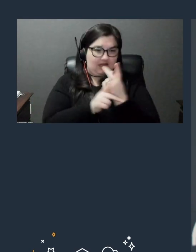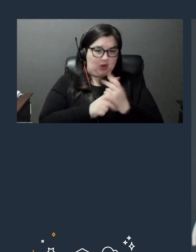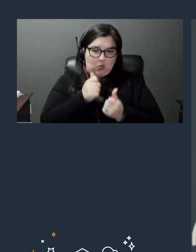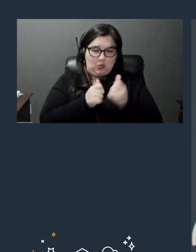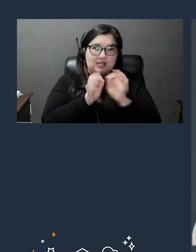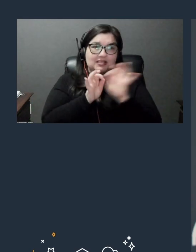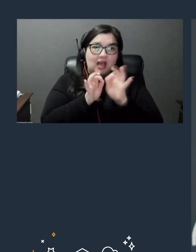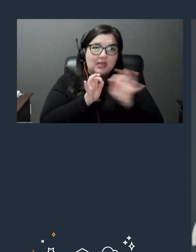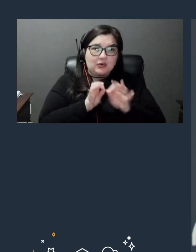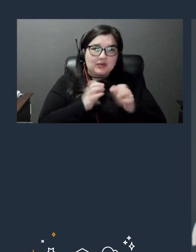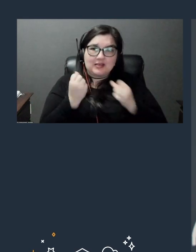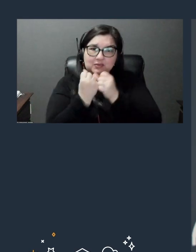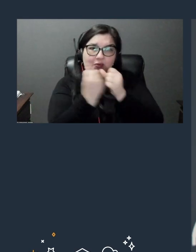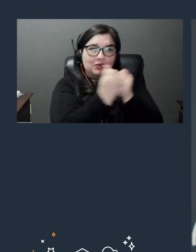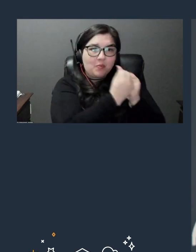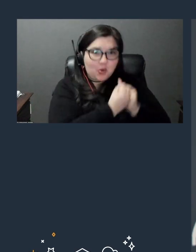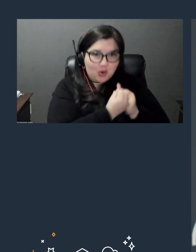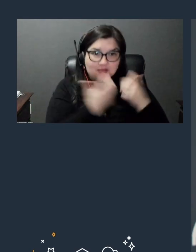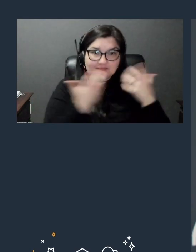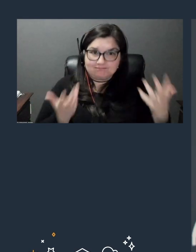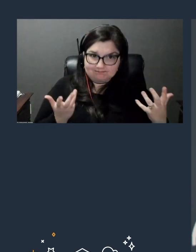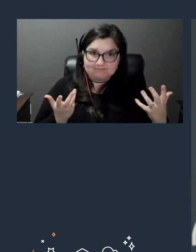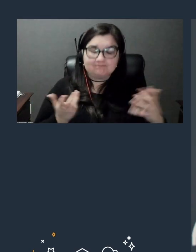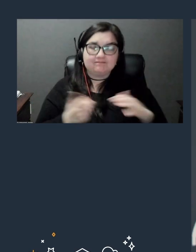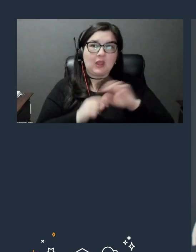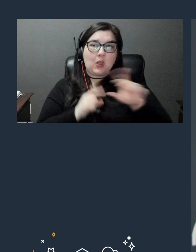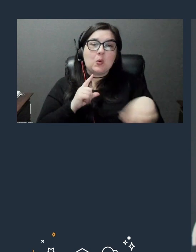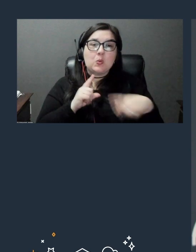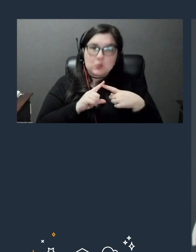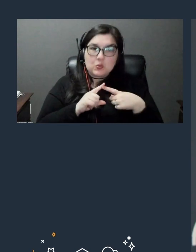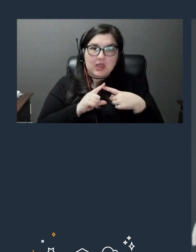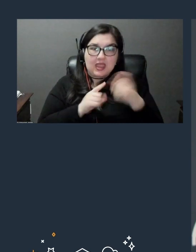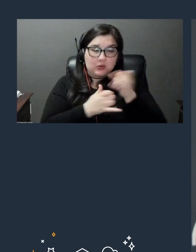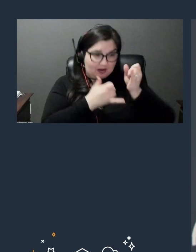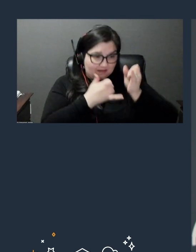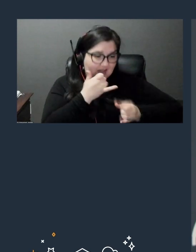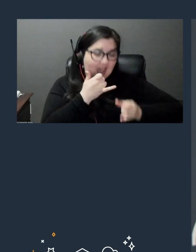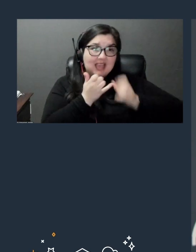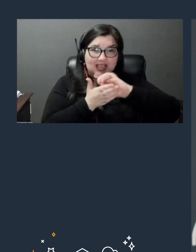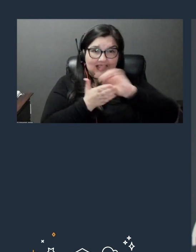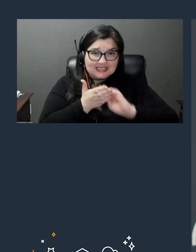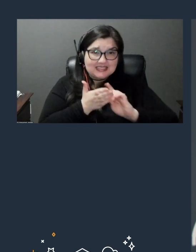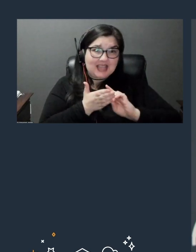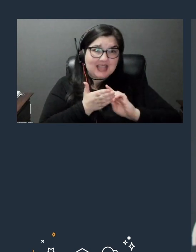What we did when we were, when we were finalizing the design that we designed in a way that in future,